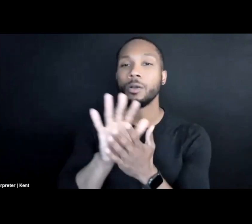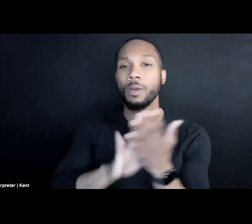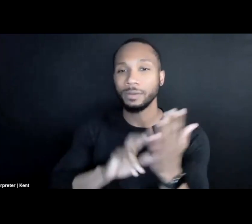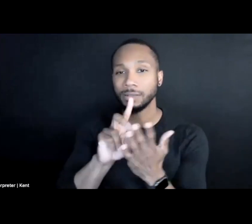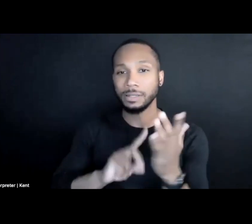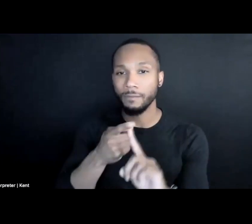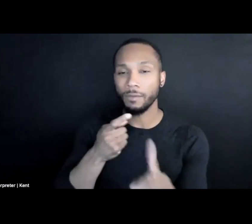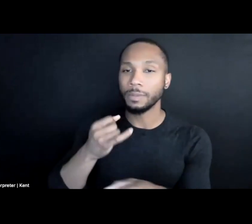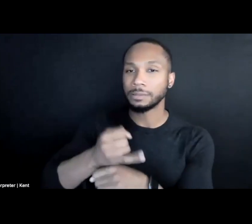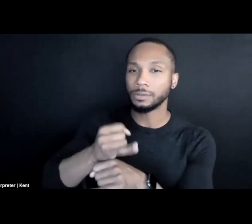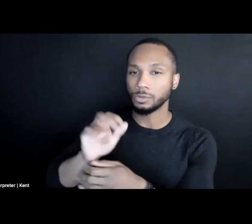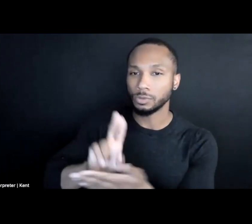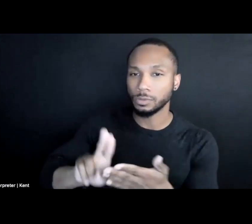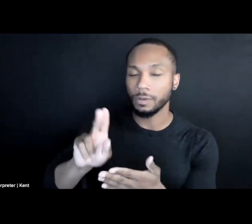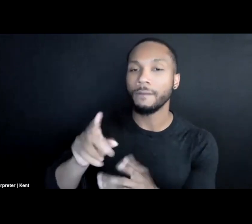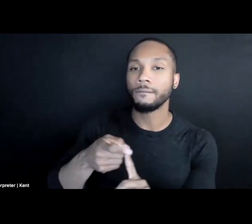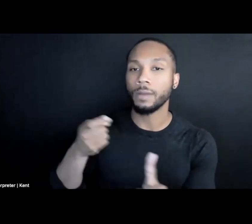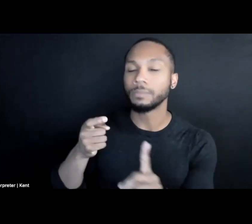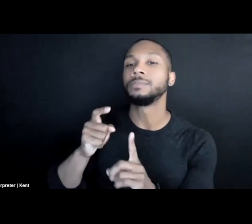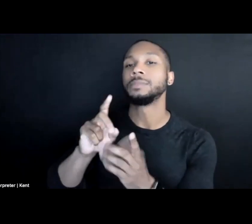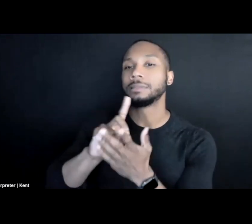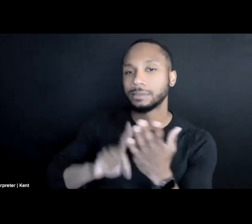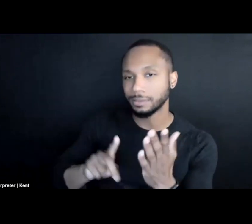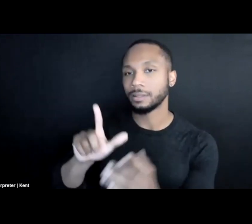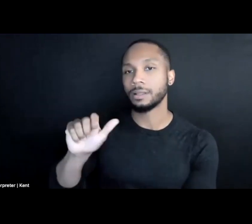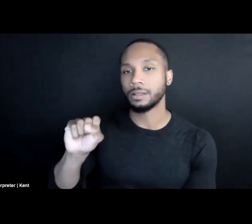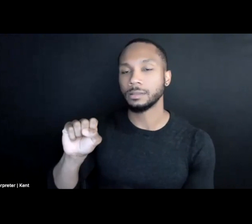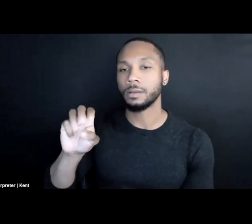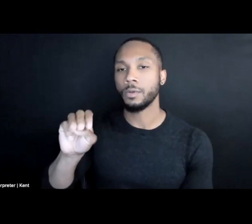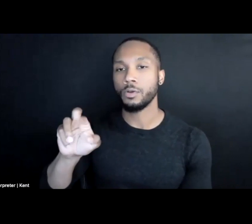Universitario de Diseño Las Mercedes (IUDLM) in 2013.